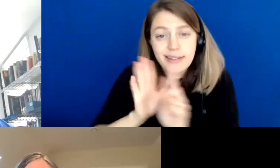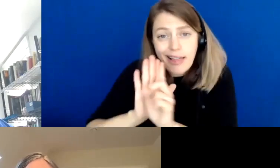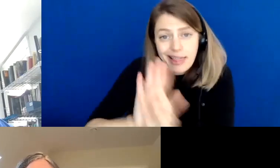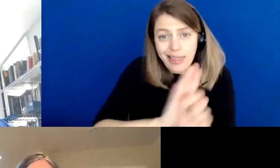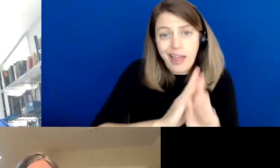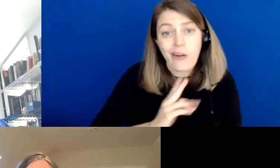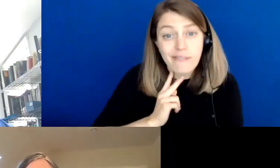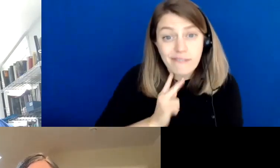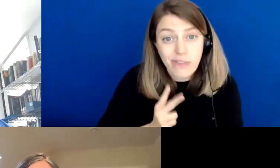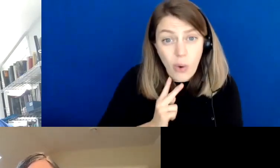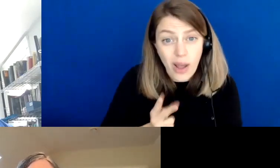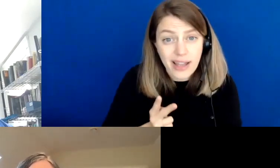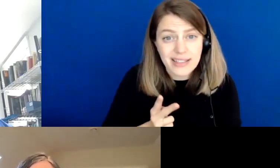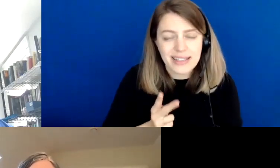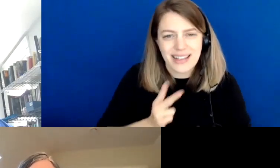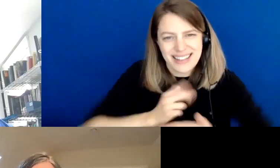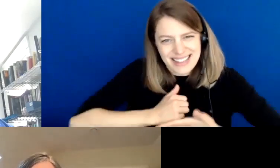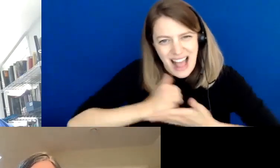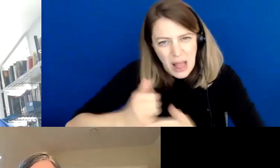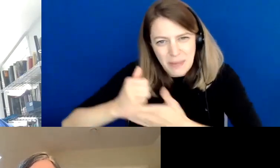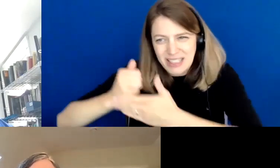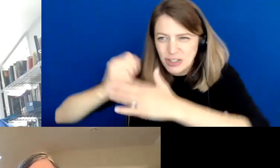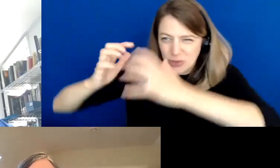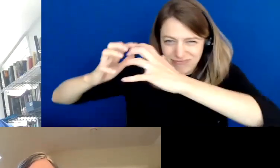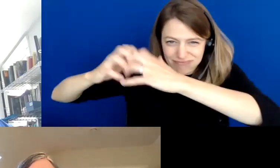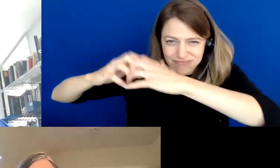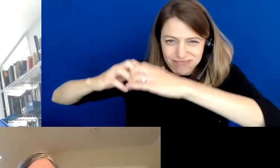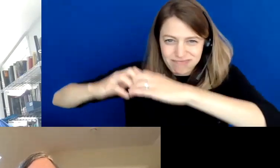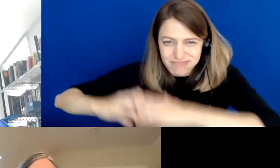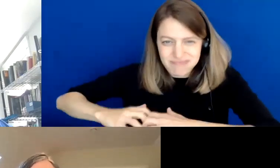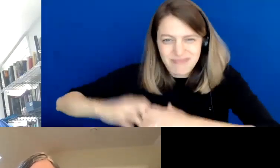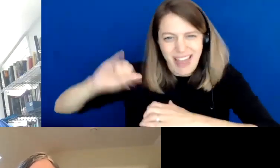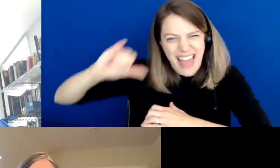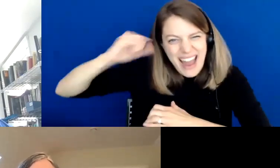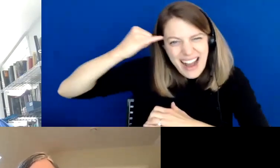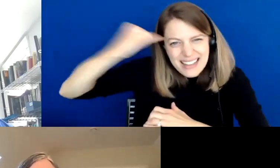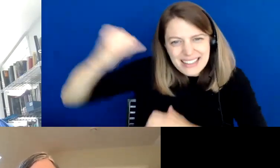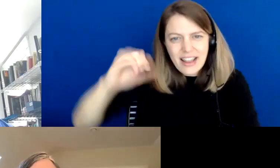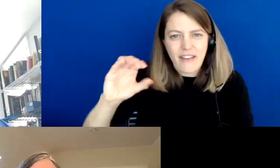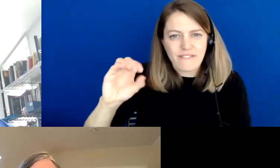deconstructing othering because now I think it's no longer